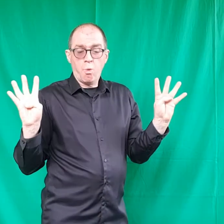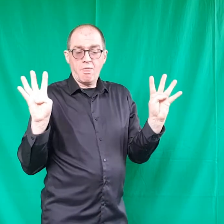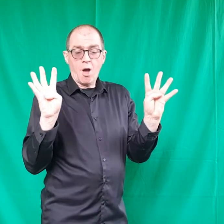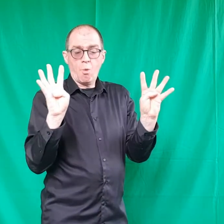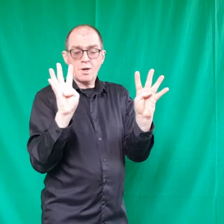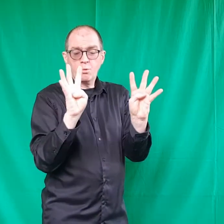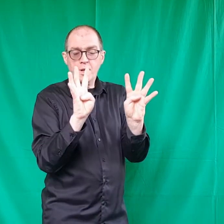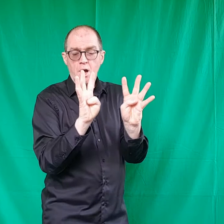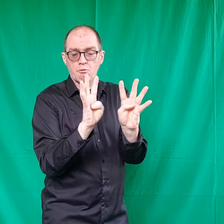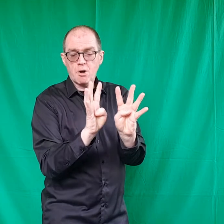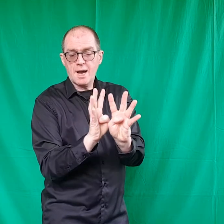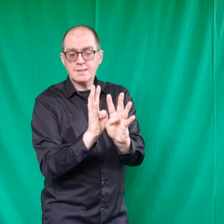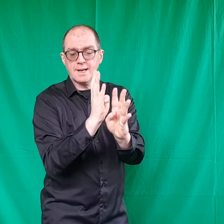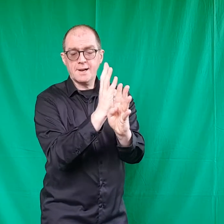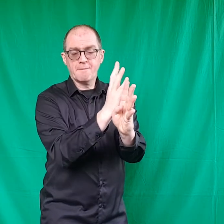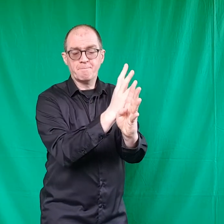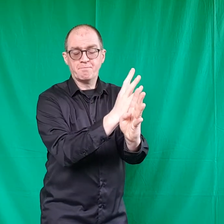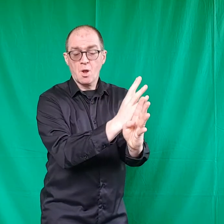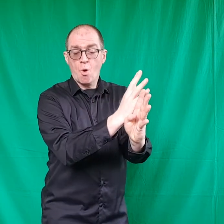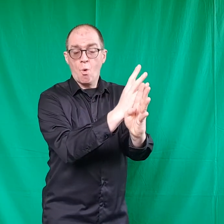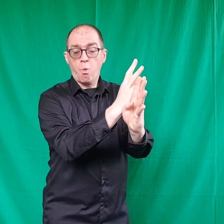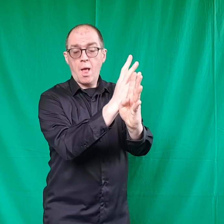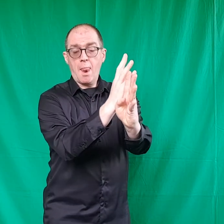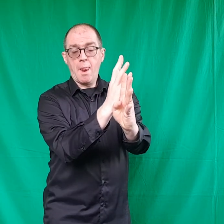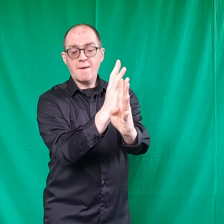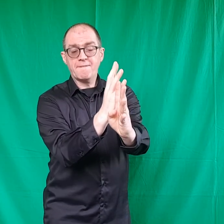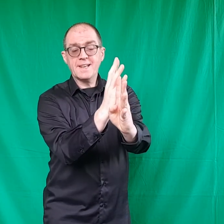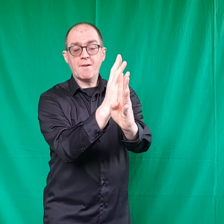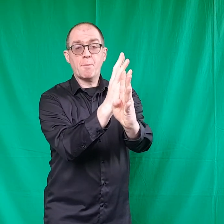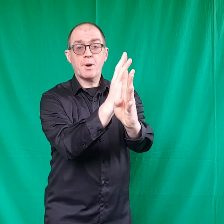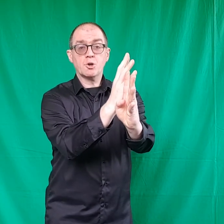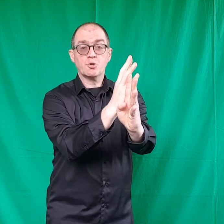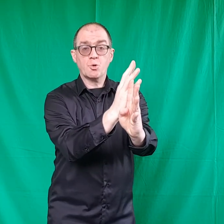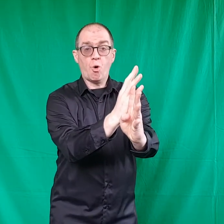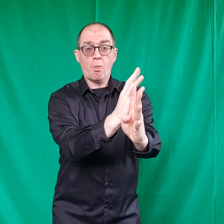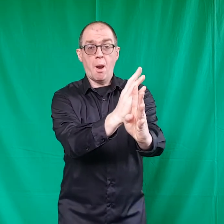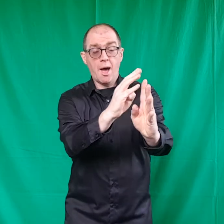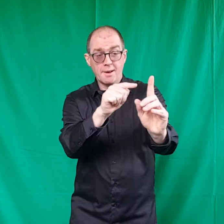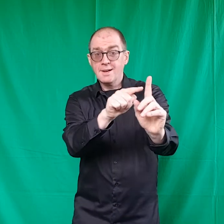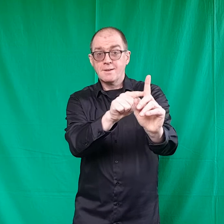'With our wings we are rising' 'We're lifting every person toward the light'